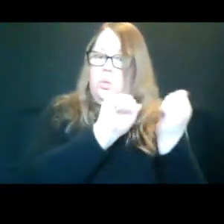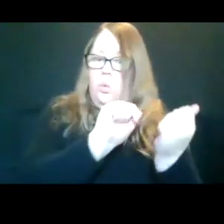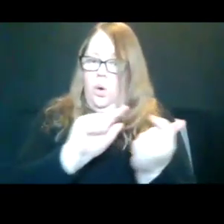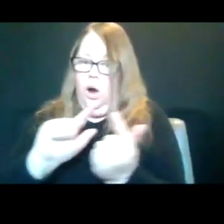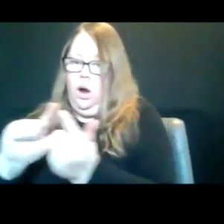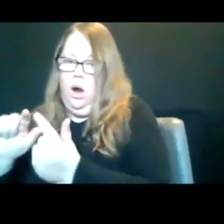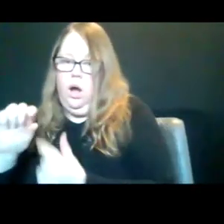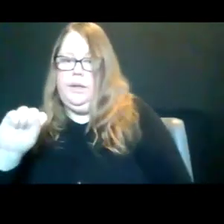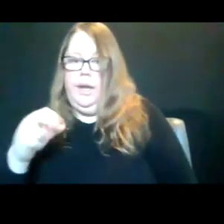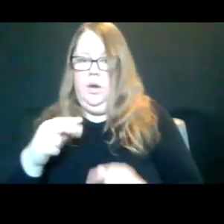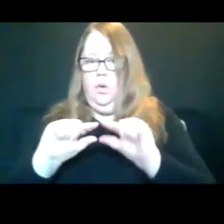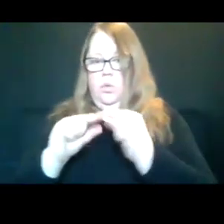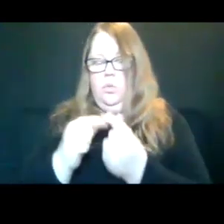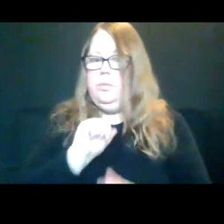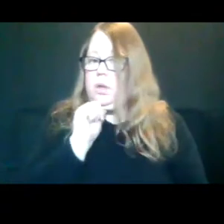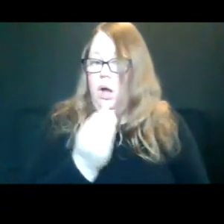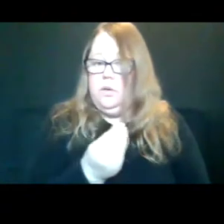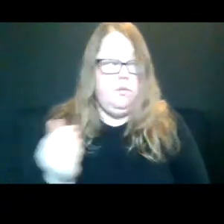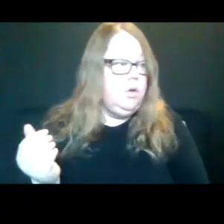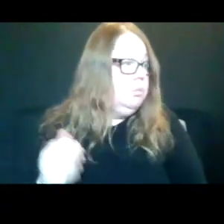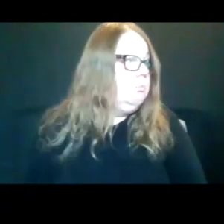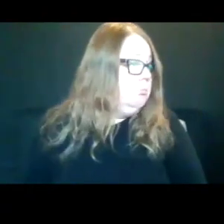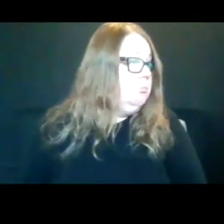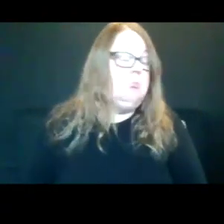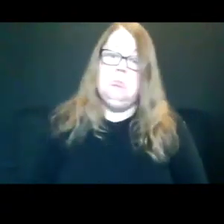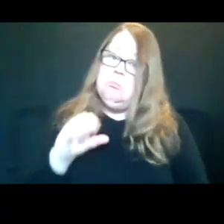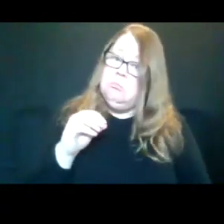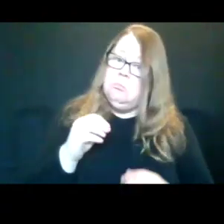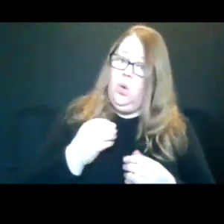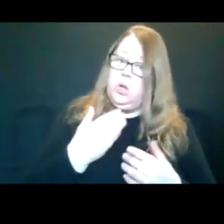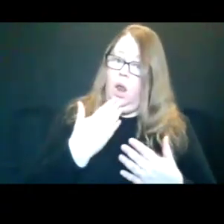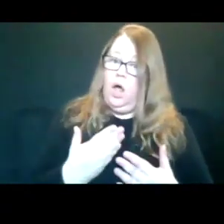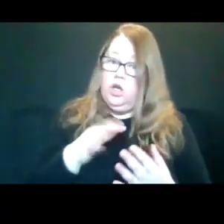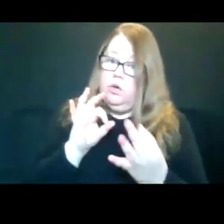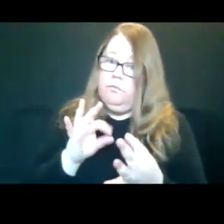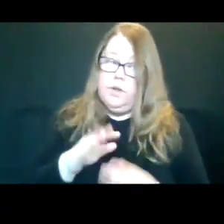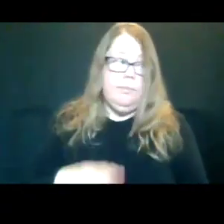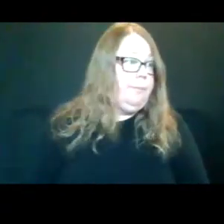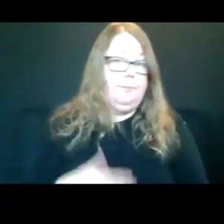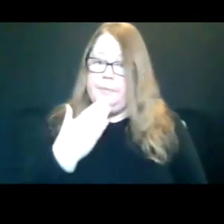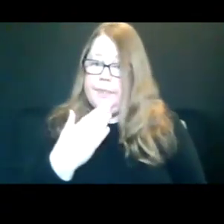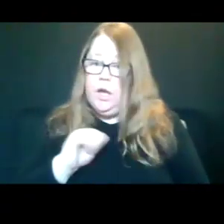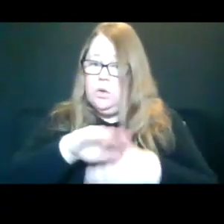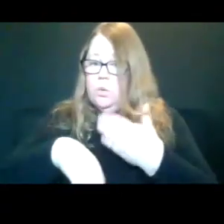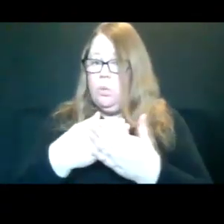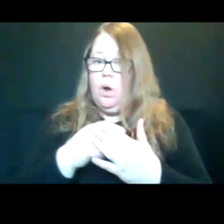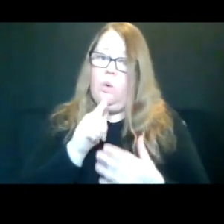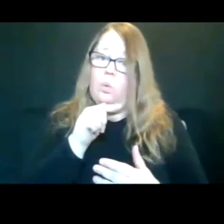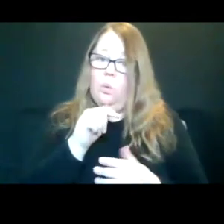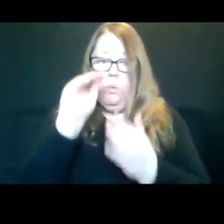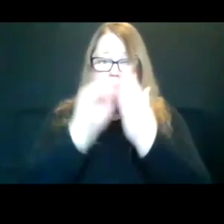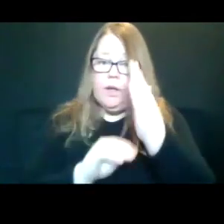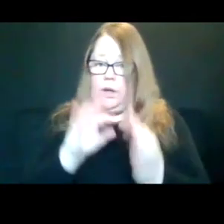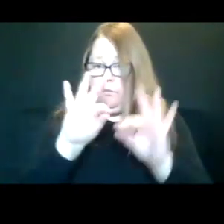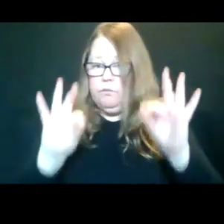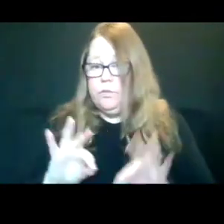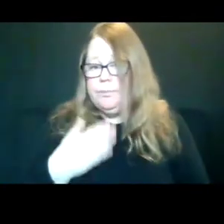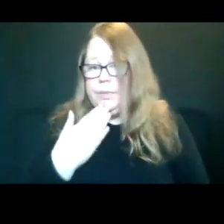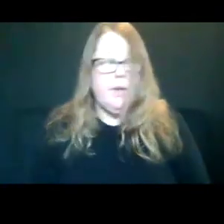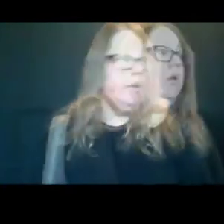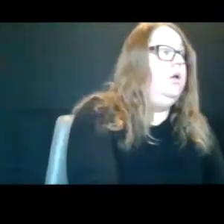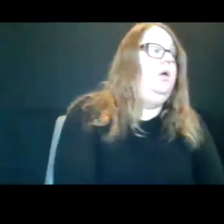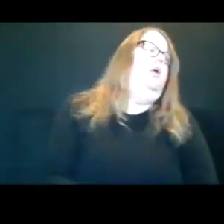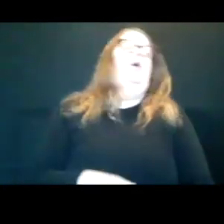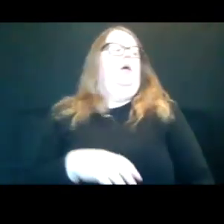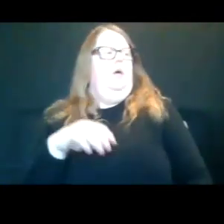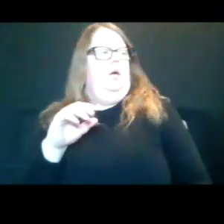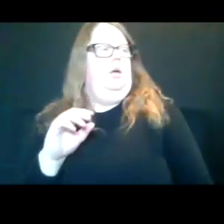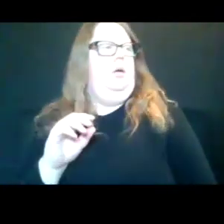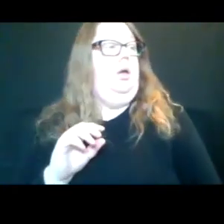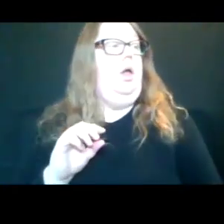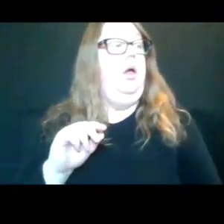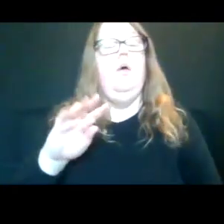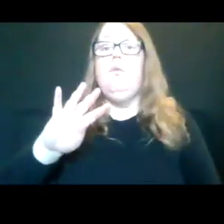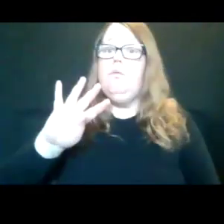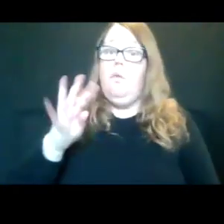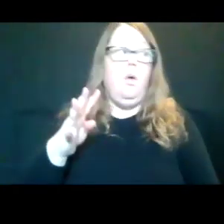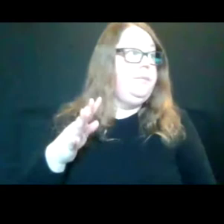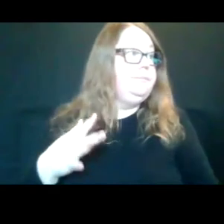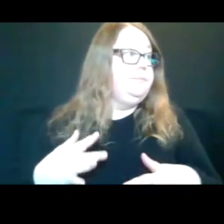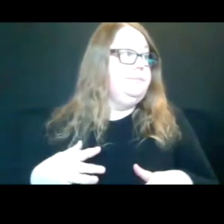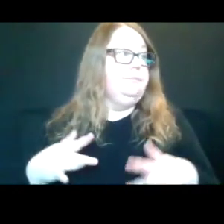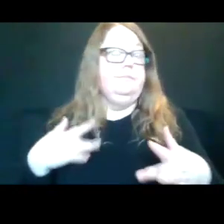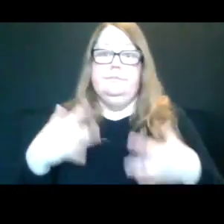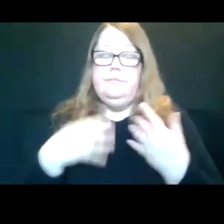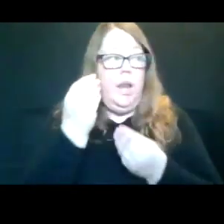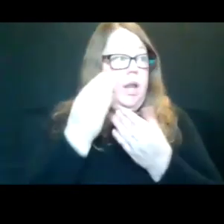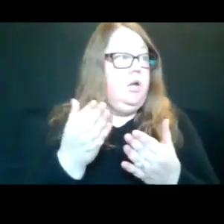groups, not just a few. Fourth We’re excited to let you know we